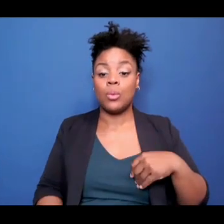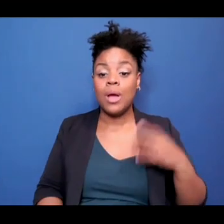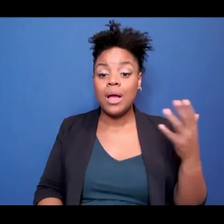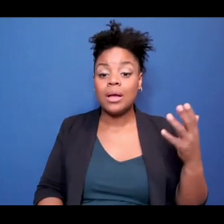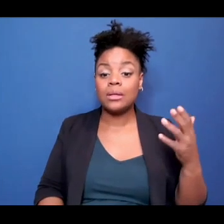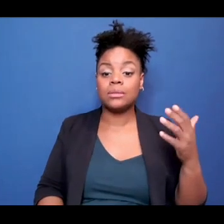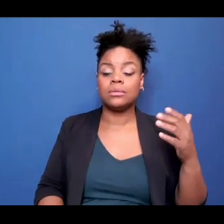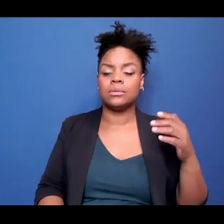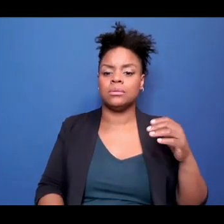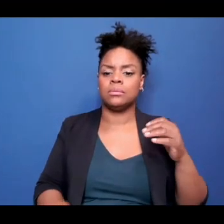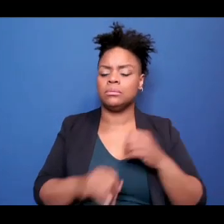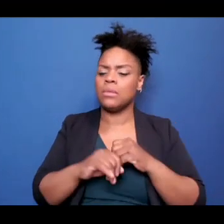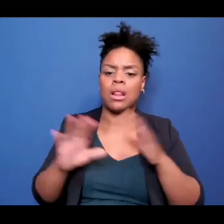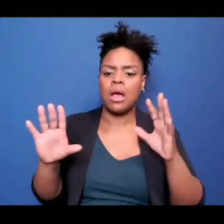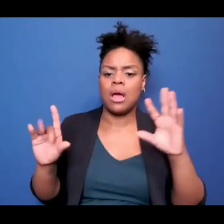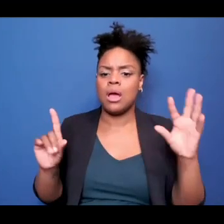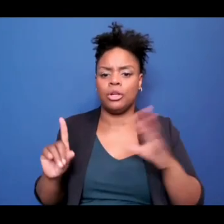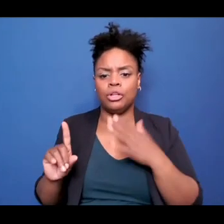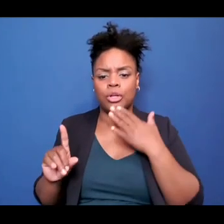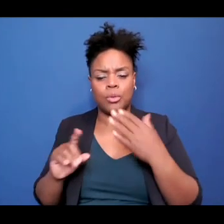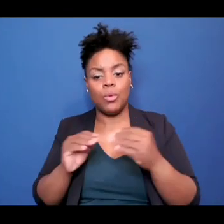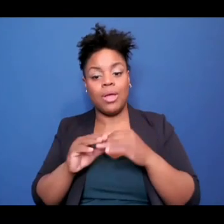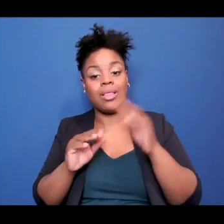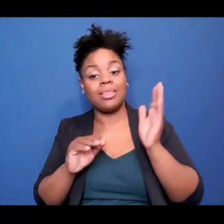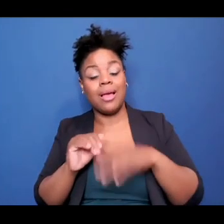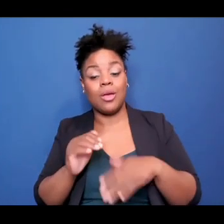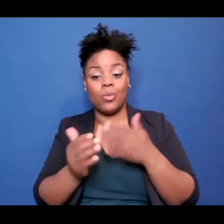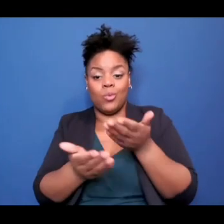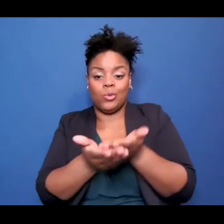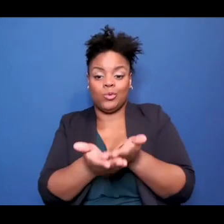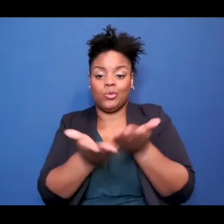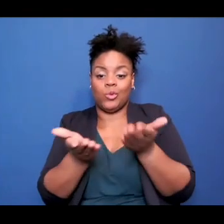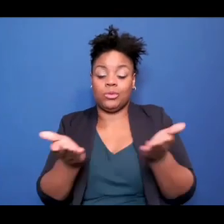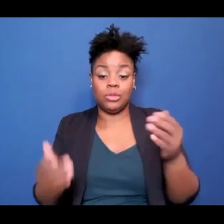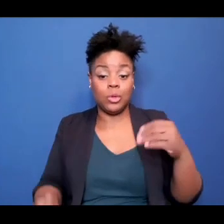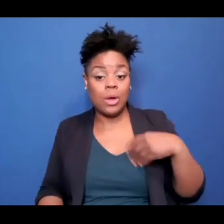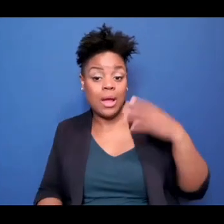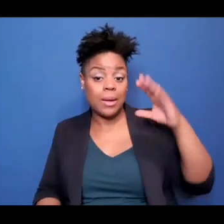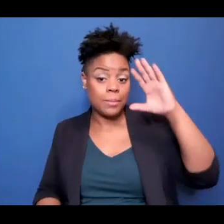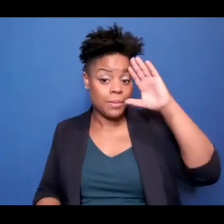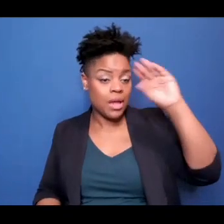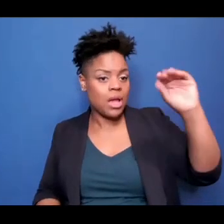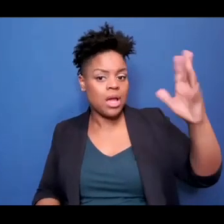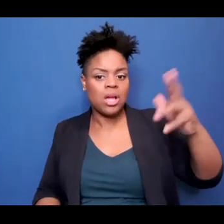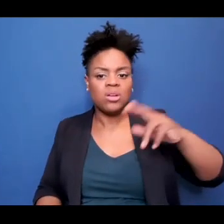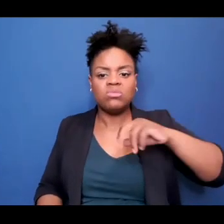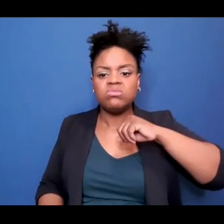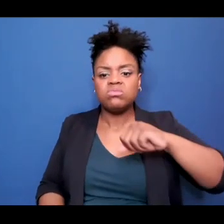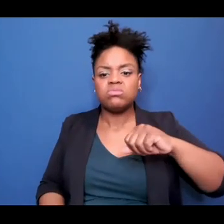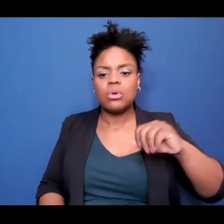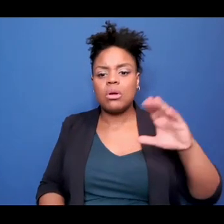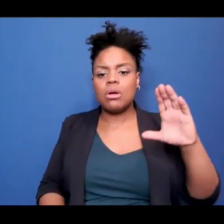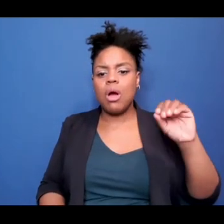ARGUES THAT WHITENESS IS MORE THAN A A SYMBOLIC. WHITE MEN WERE VEHEMENTLY